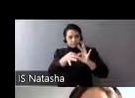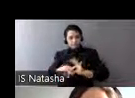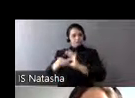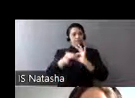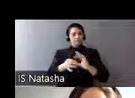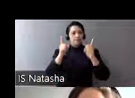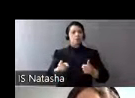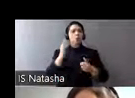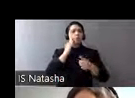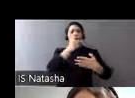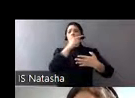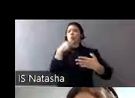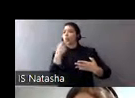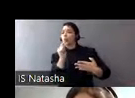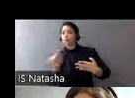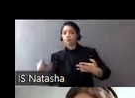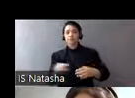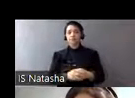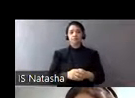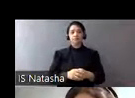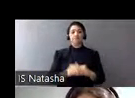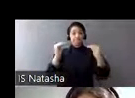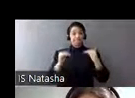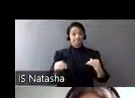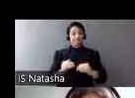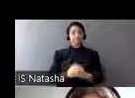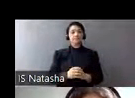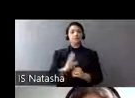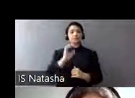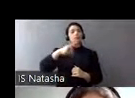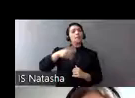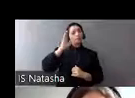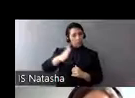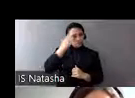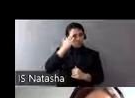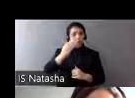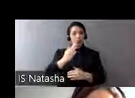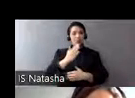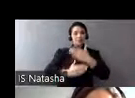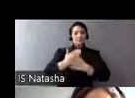OPDs need to be fully involved in the decision process around visibility data and must understand